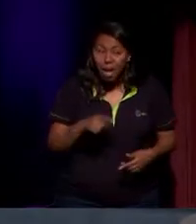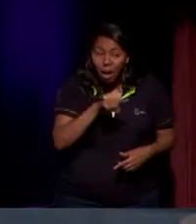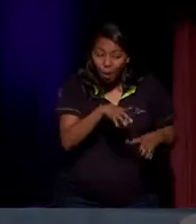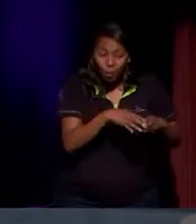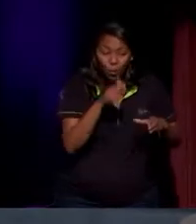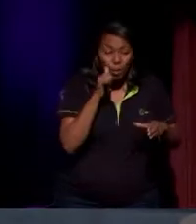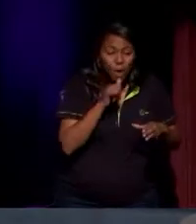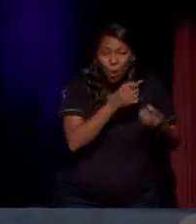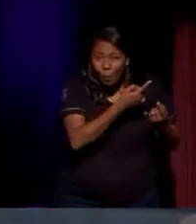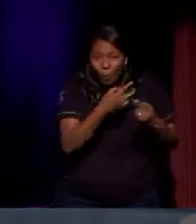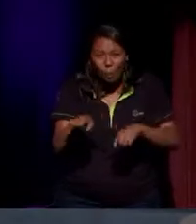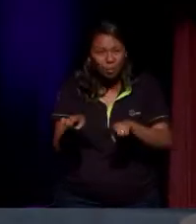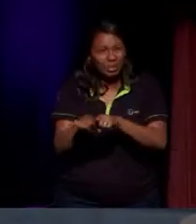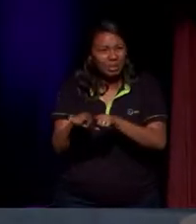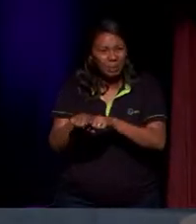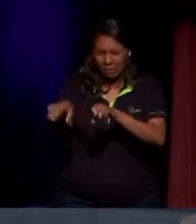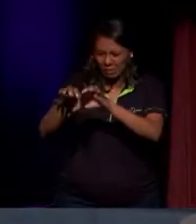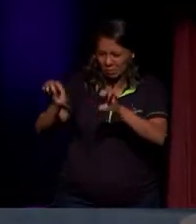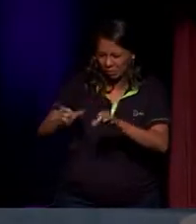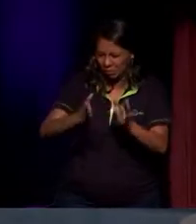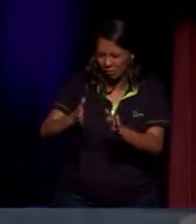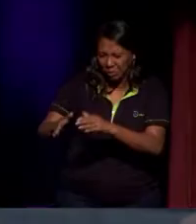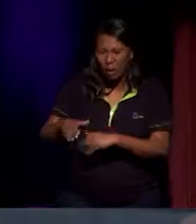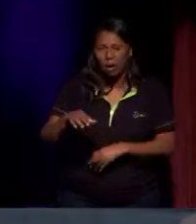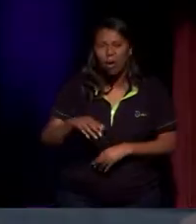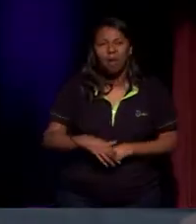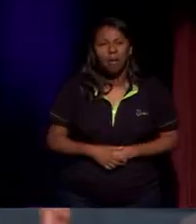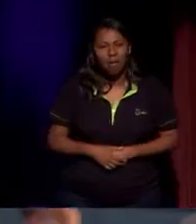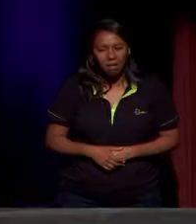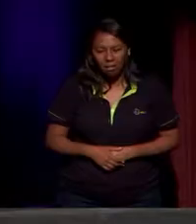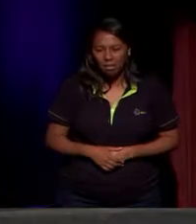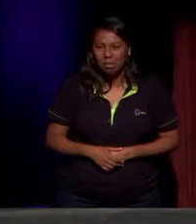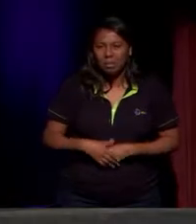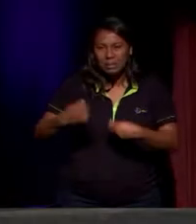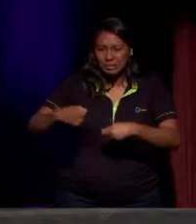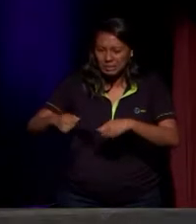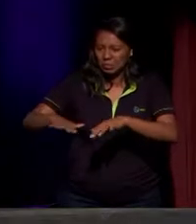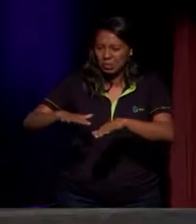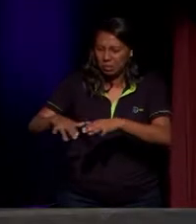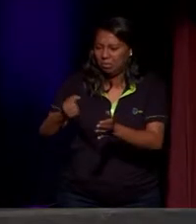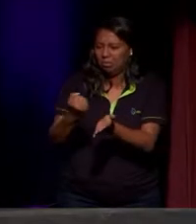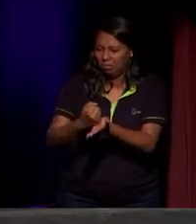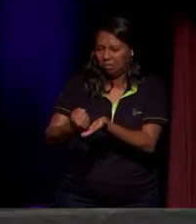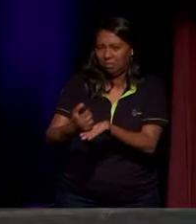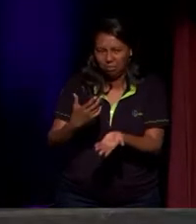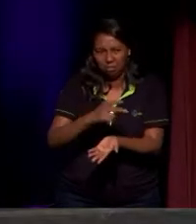these formal structures of organizations